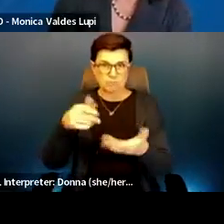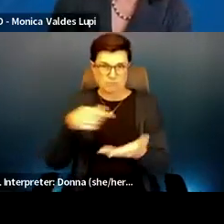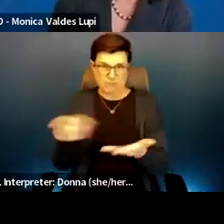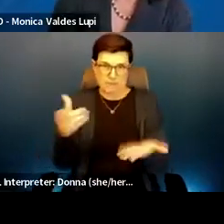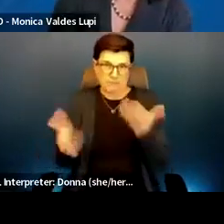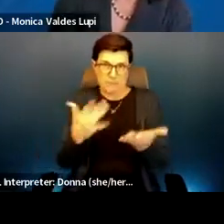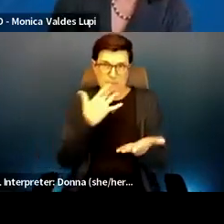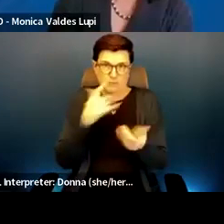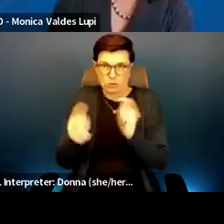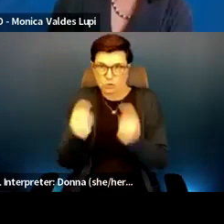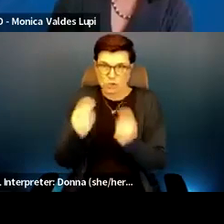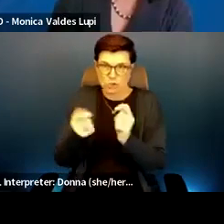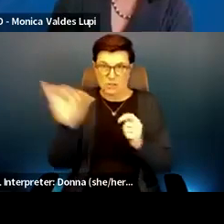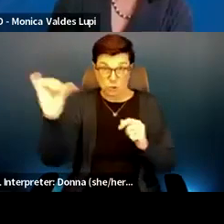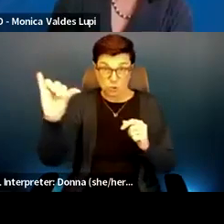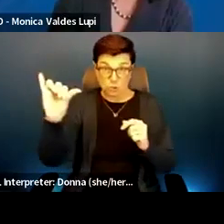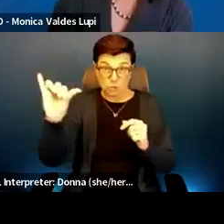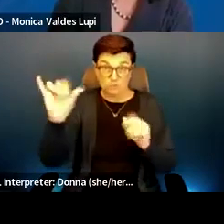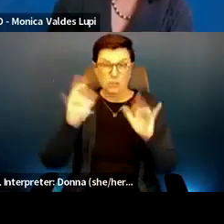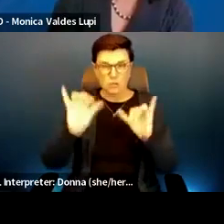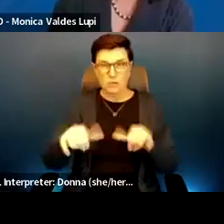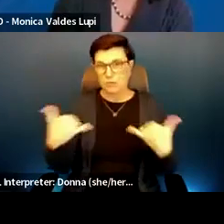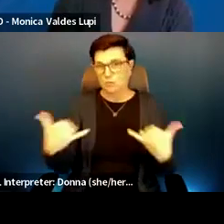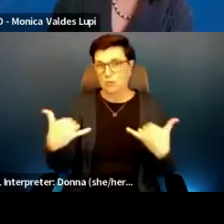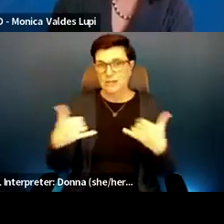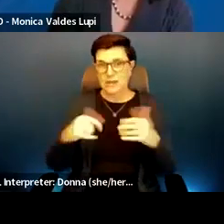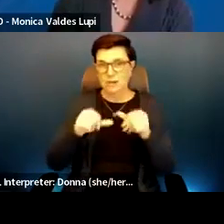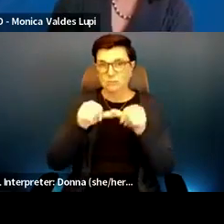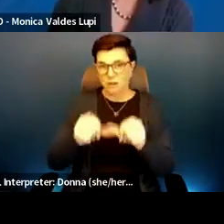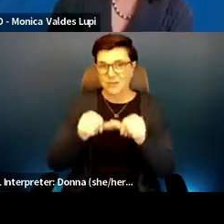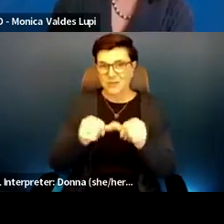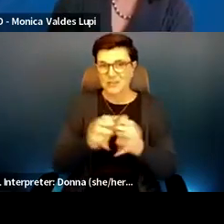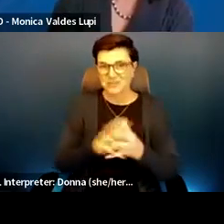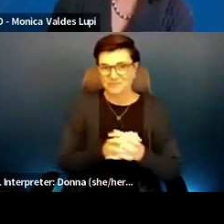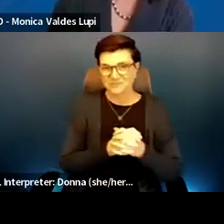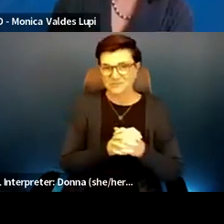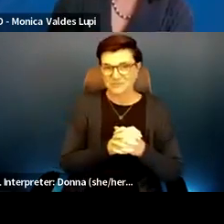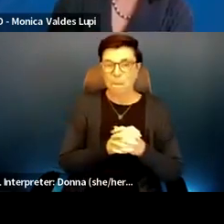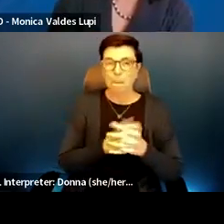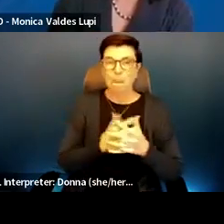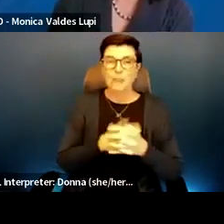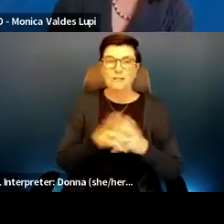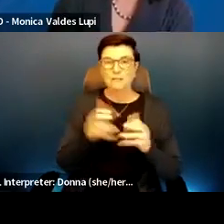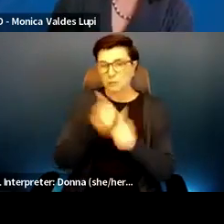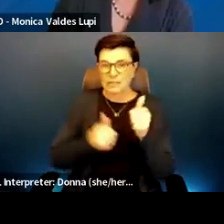So those are currently ongoing right now. Within the centers, they're doing that evaluative work right now.